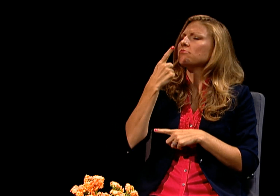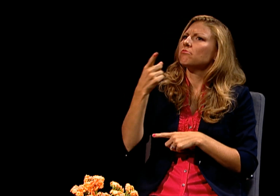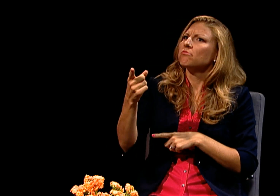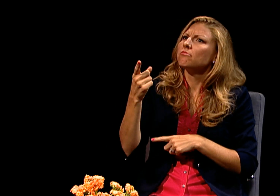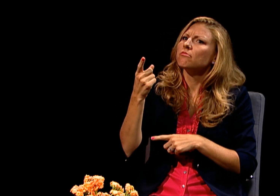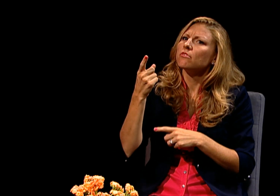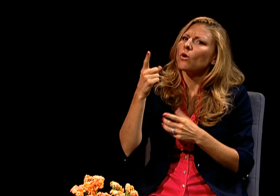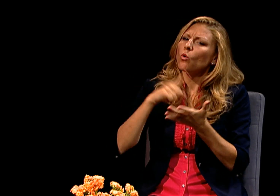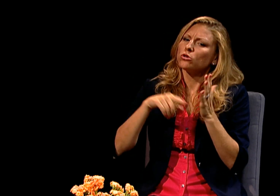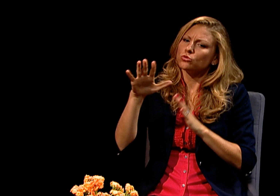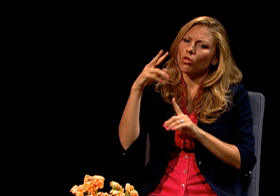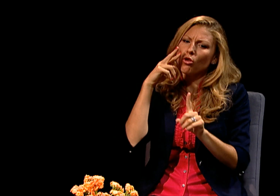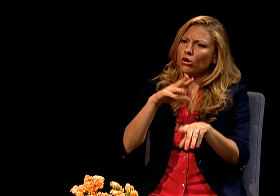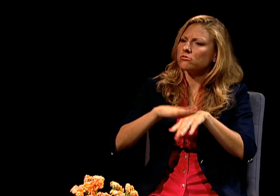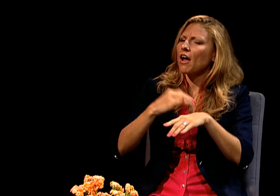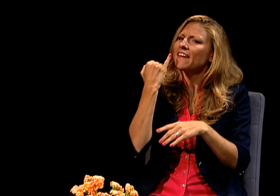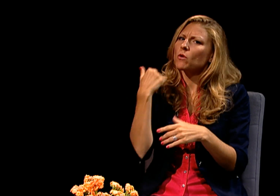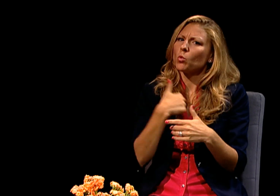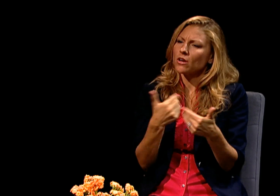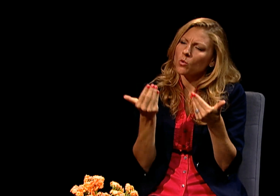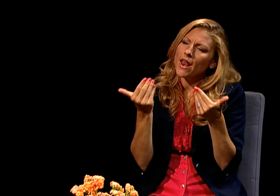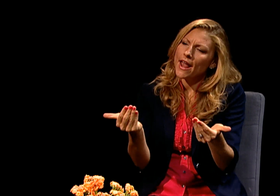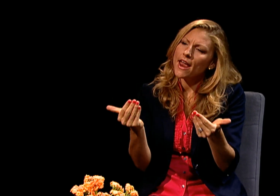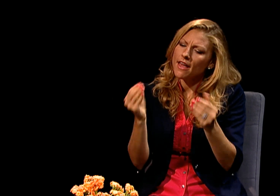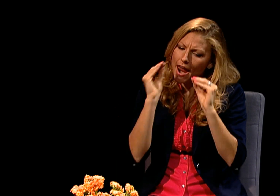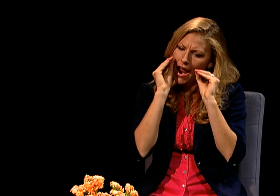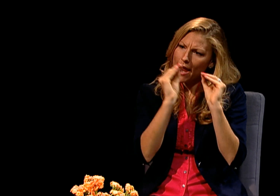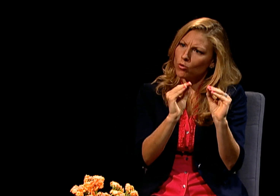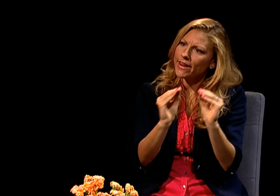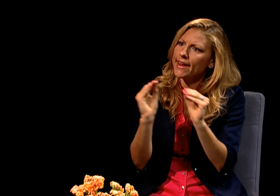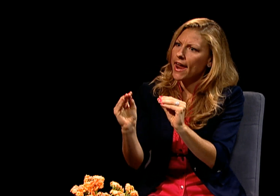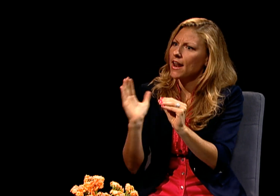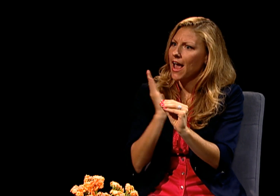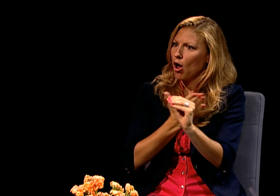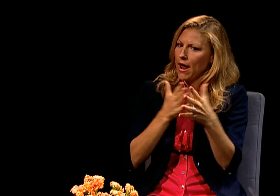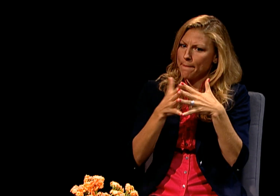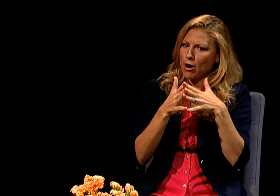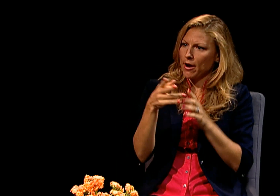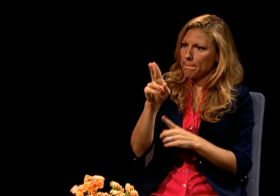IN AMERICA FOR MANY YEARS. WHAT ARE YOUR THOUGHTS ON, YOU KNOW, WHAT IF WE WENT AHEAD